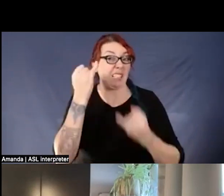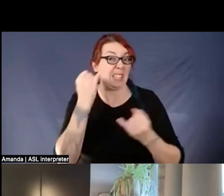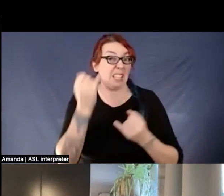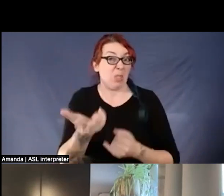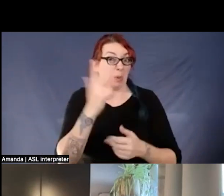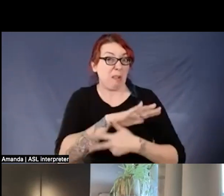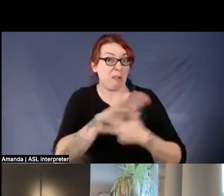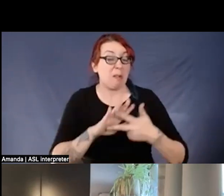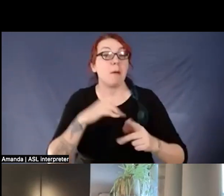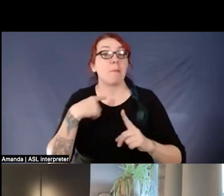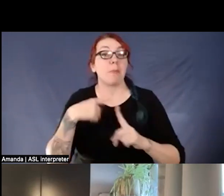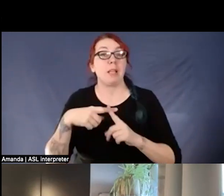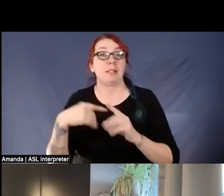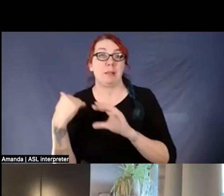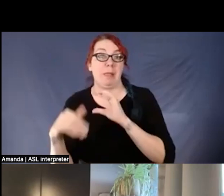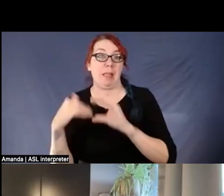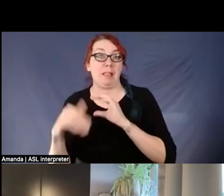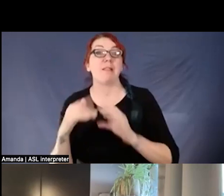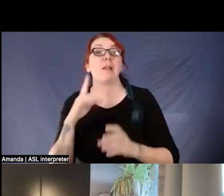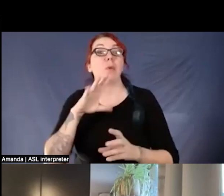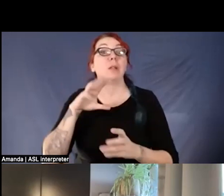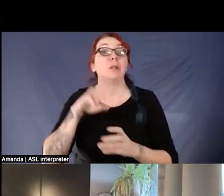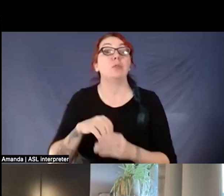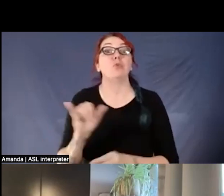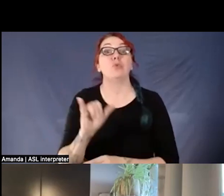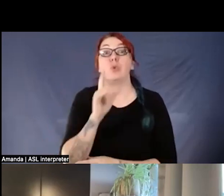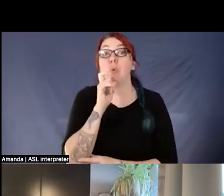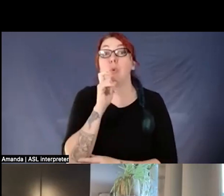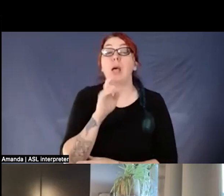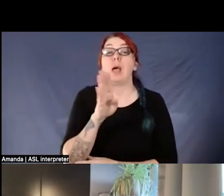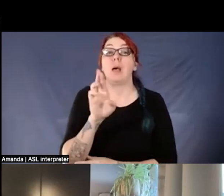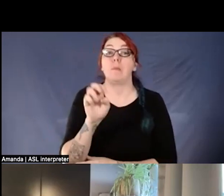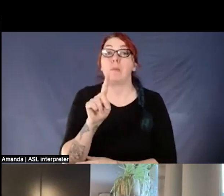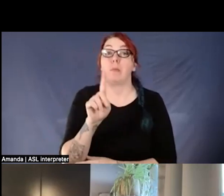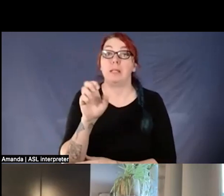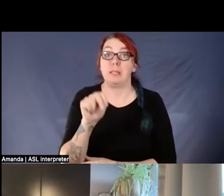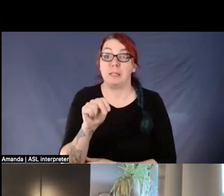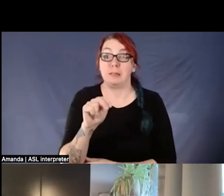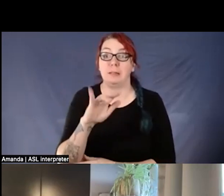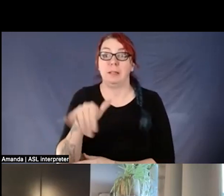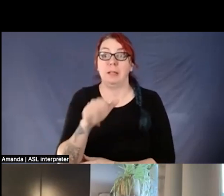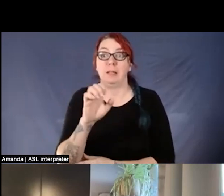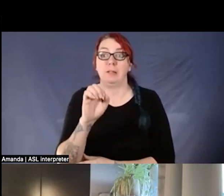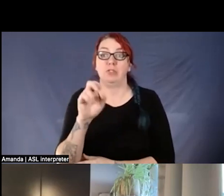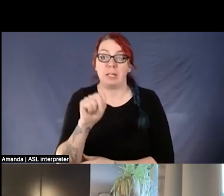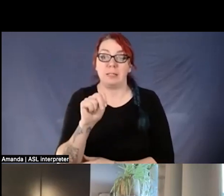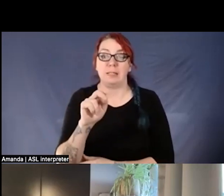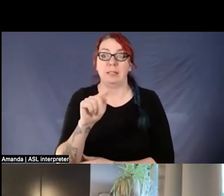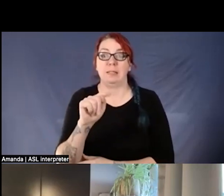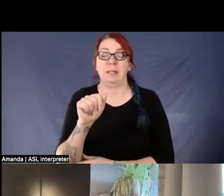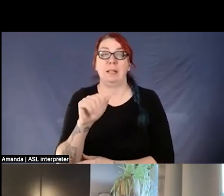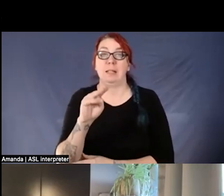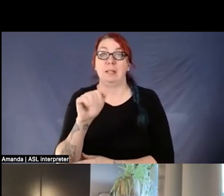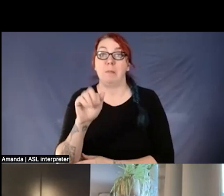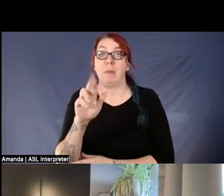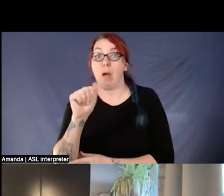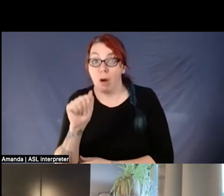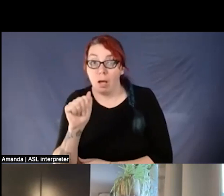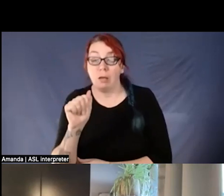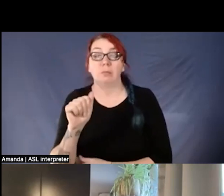Jason Farrell, Andrew Faulkner, Tamara Mair-Wren, and Brendan Flattery. I'll introduce them more